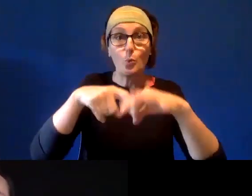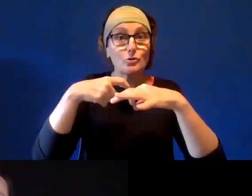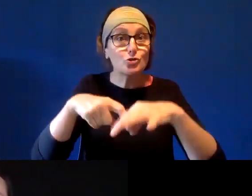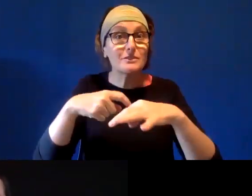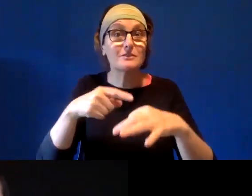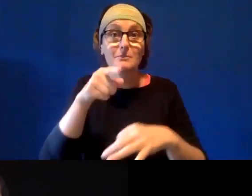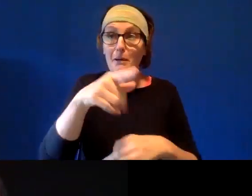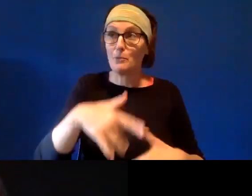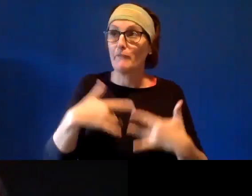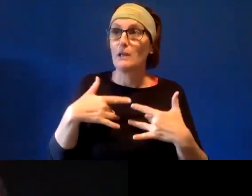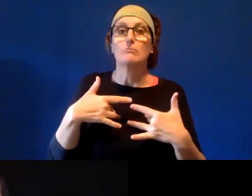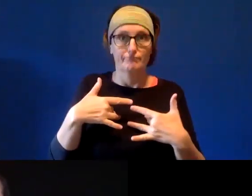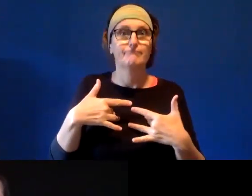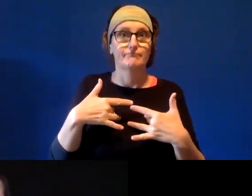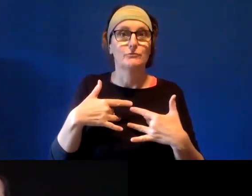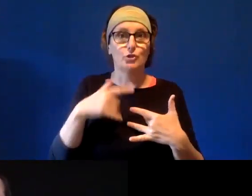Feel free to either pop some questions